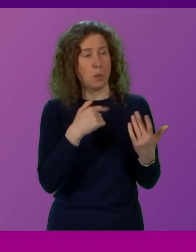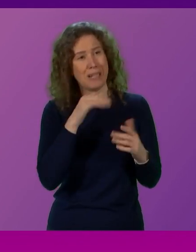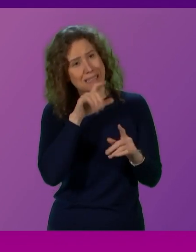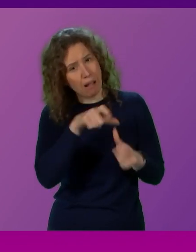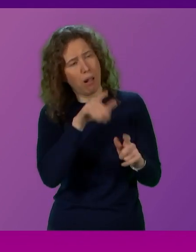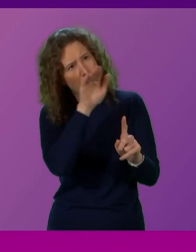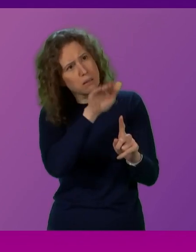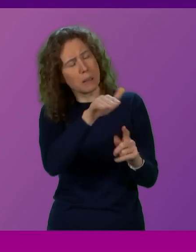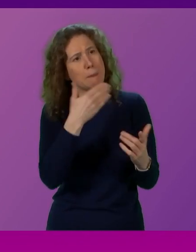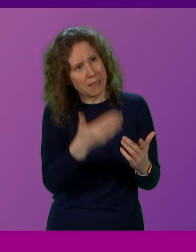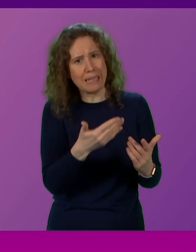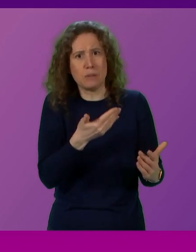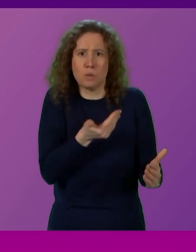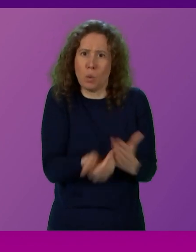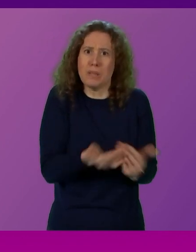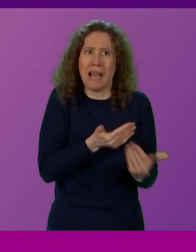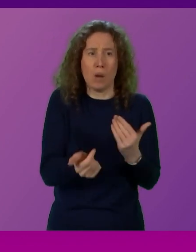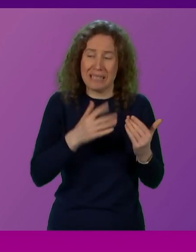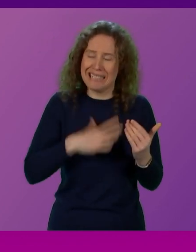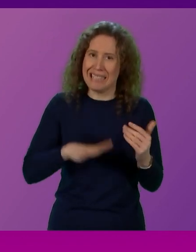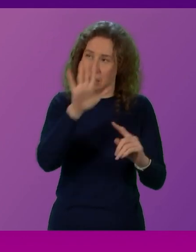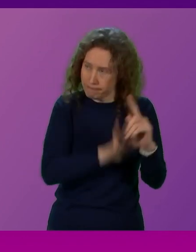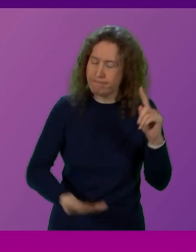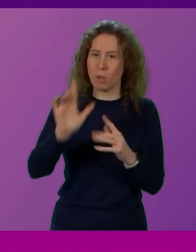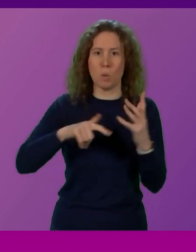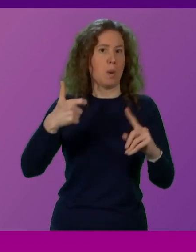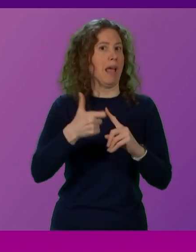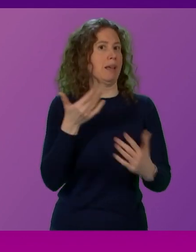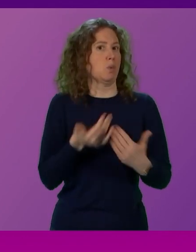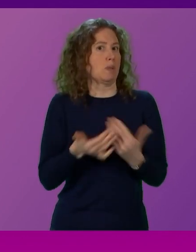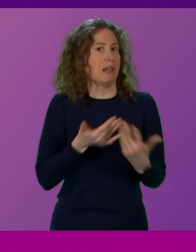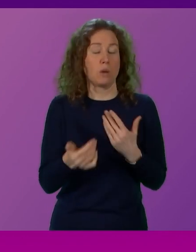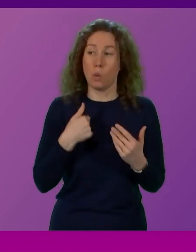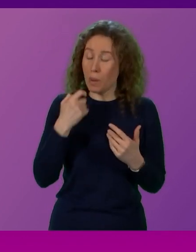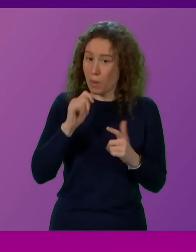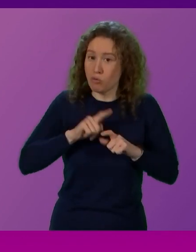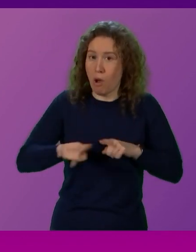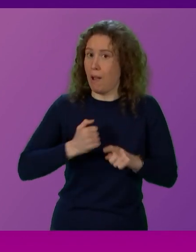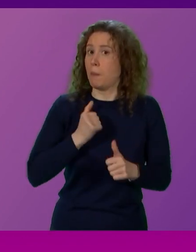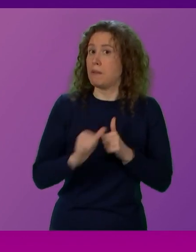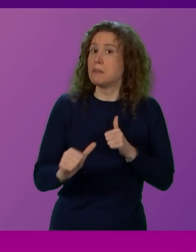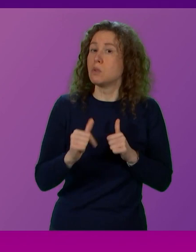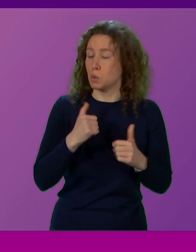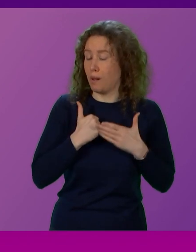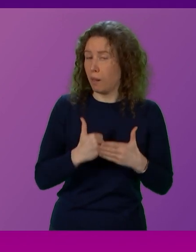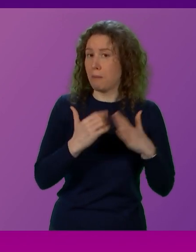the emergency on the scale that is required. In the meantime, we will continue to do all that we can do to help households within the